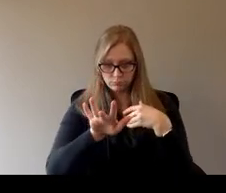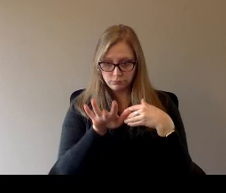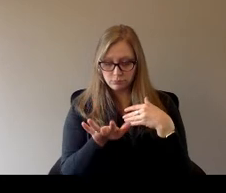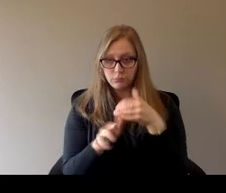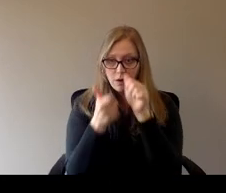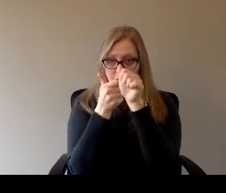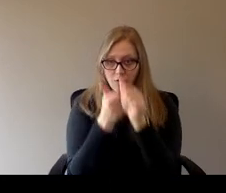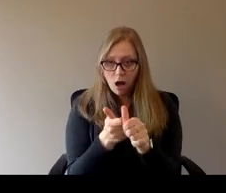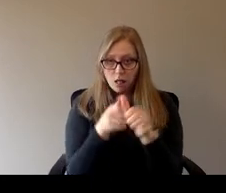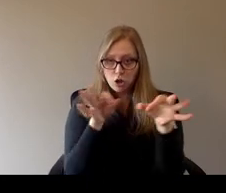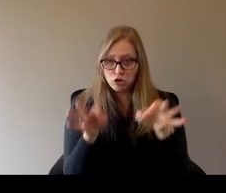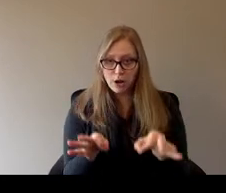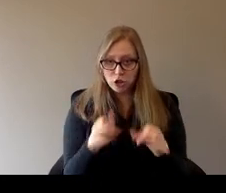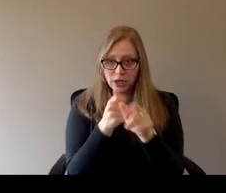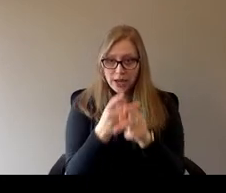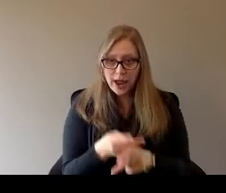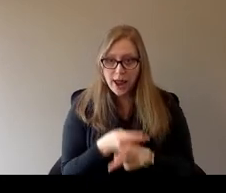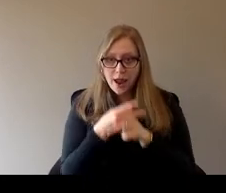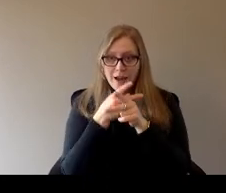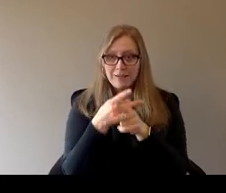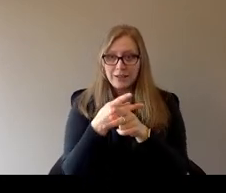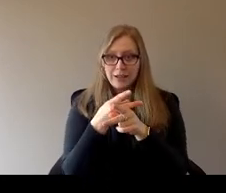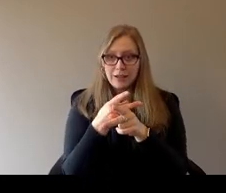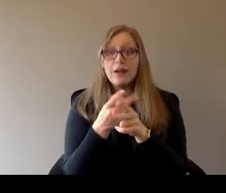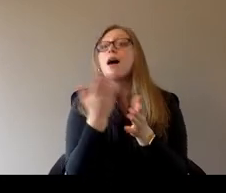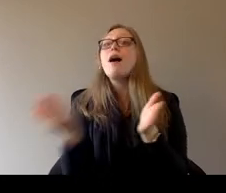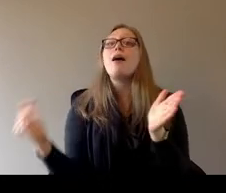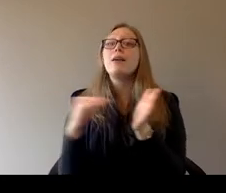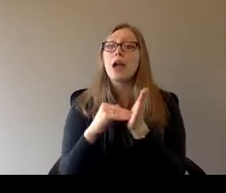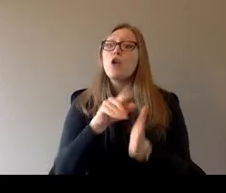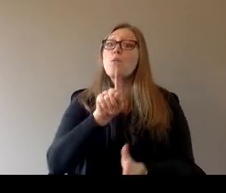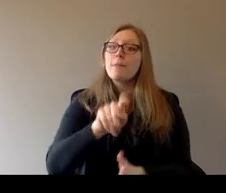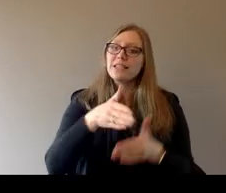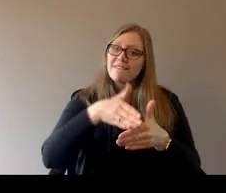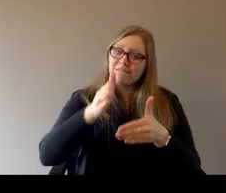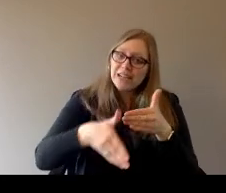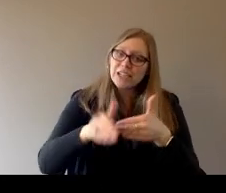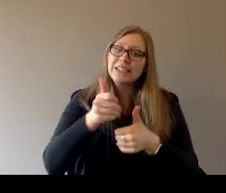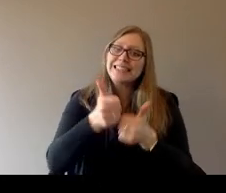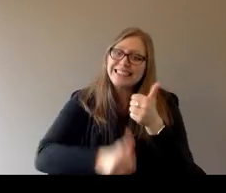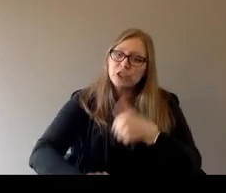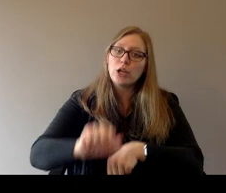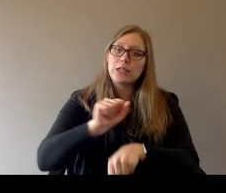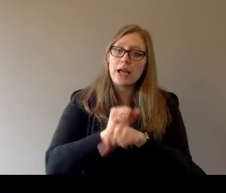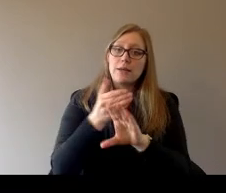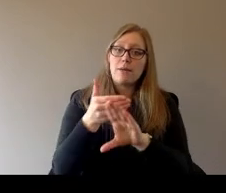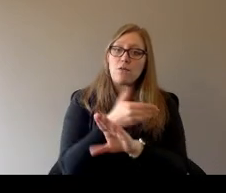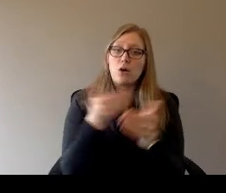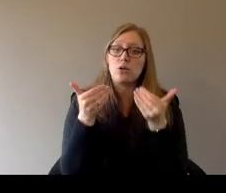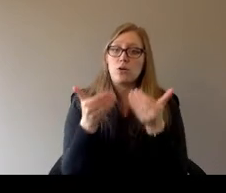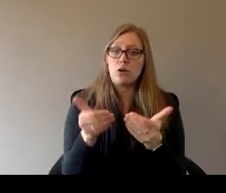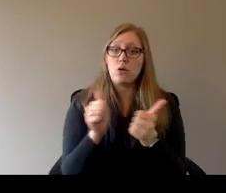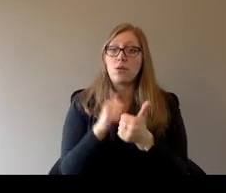Again, you must complete each task before you move on to the next lesson folder.